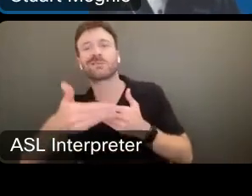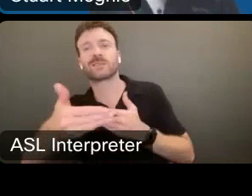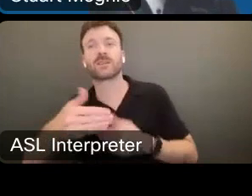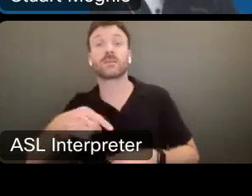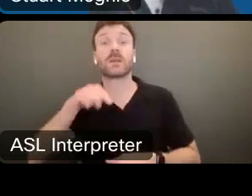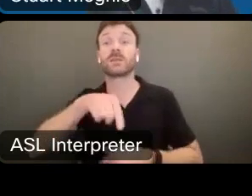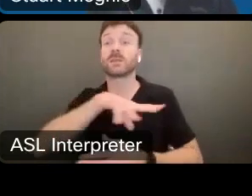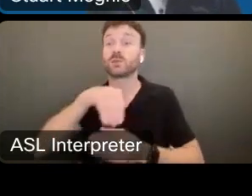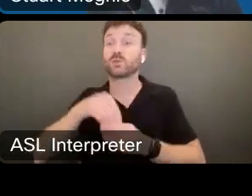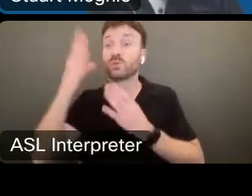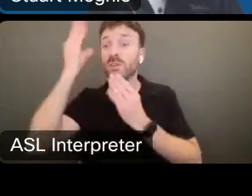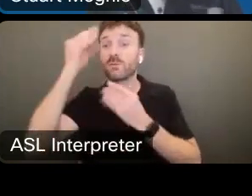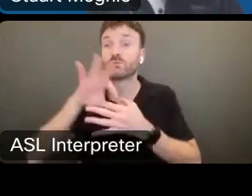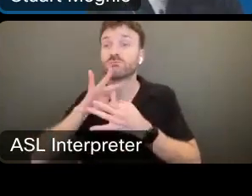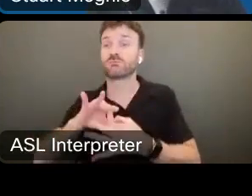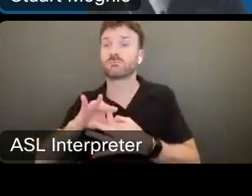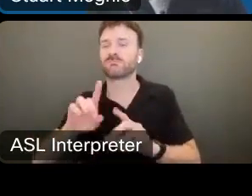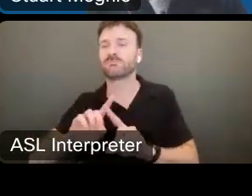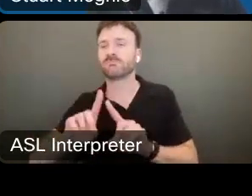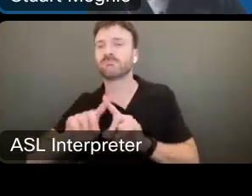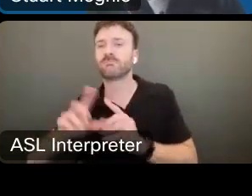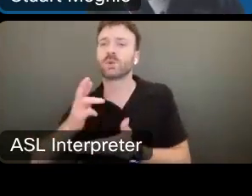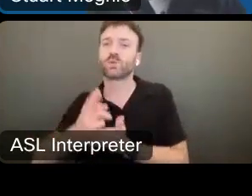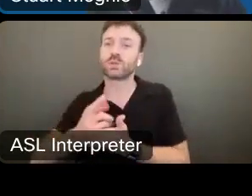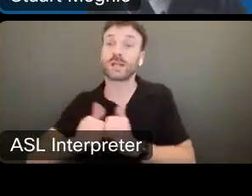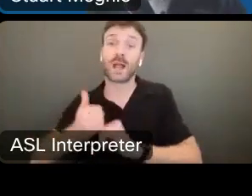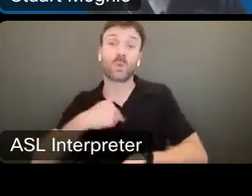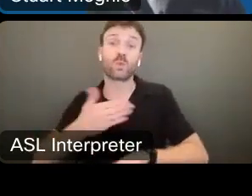and resources where we've improved our online road restriction webpage.